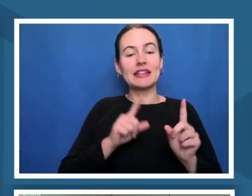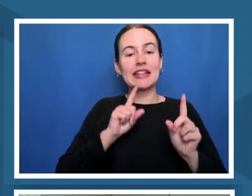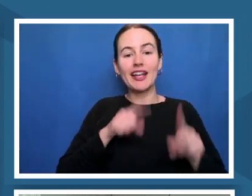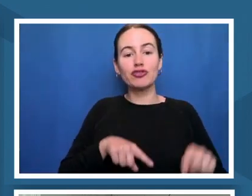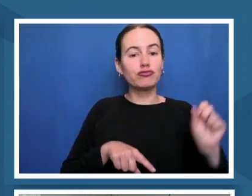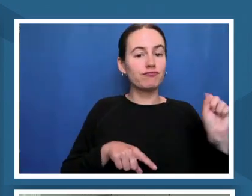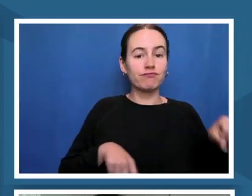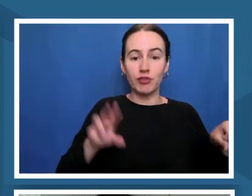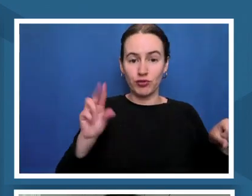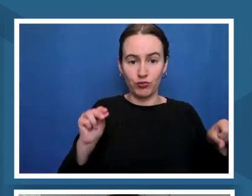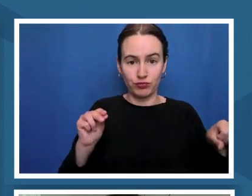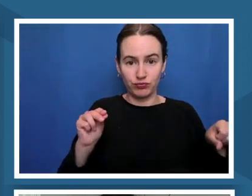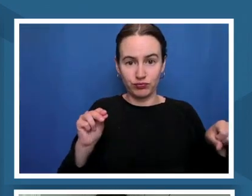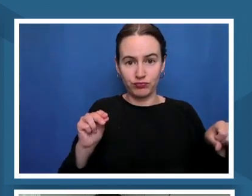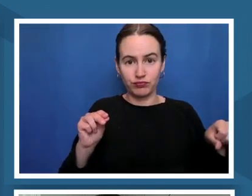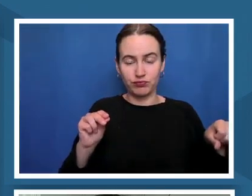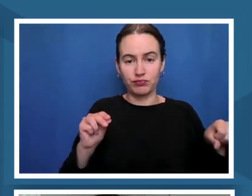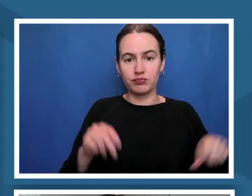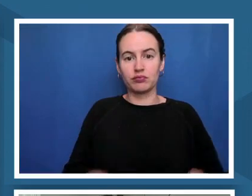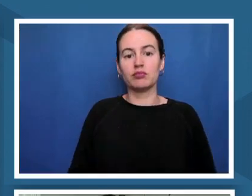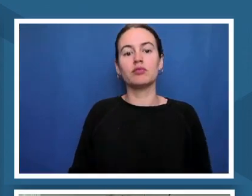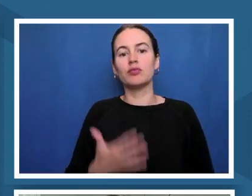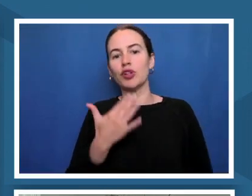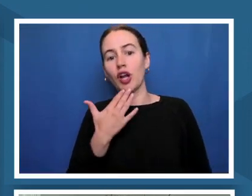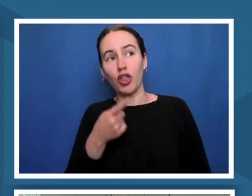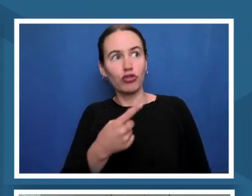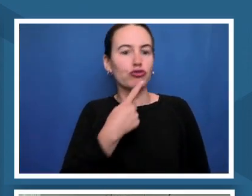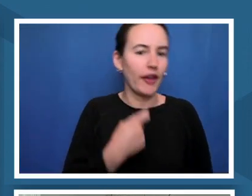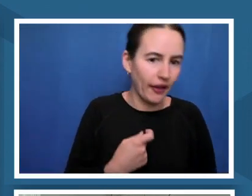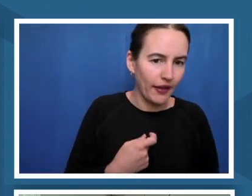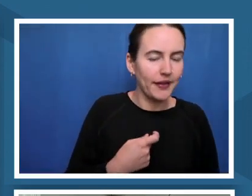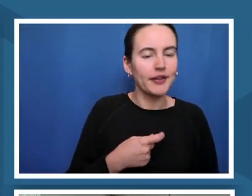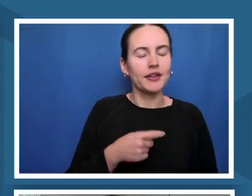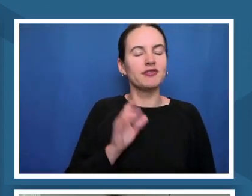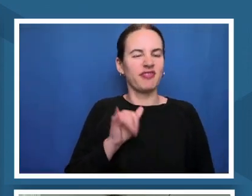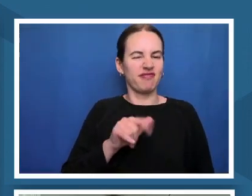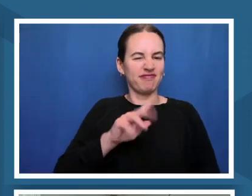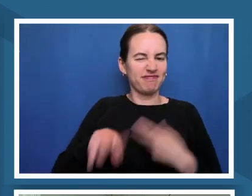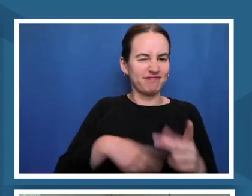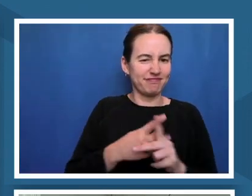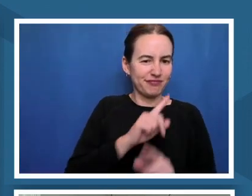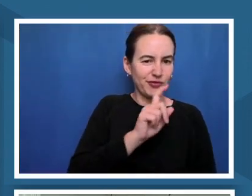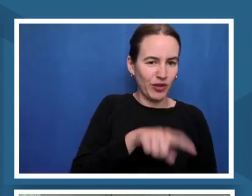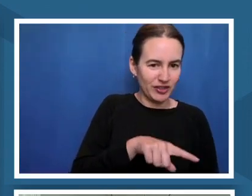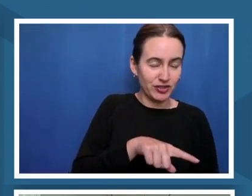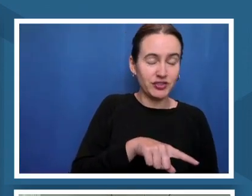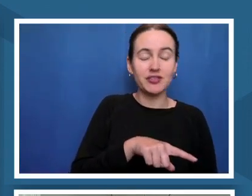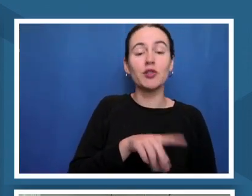what color is this red you know it's that kind of question right and an